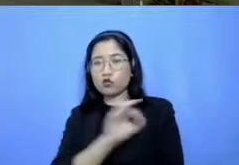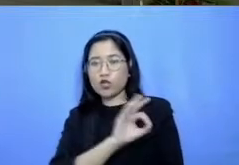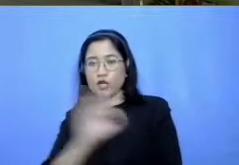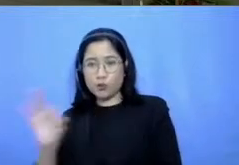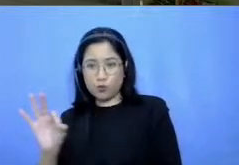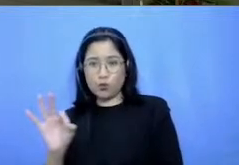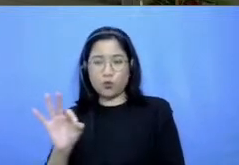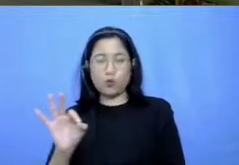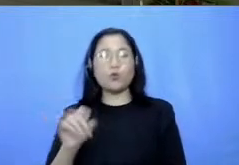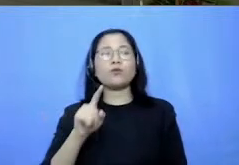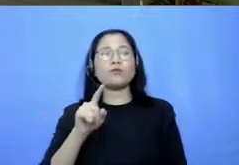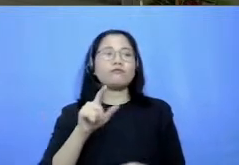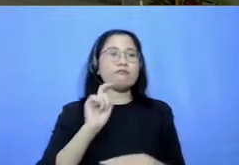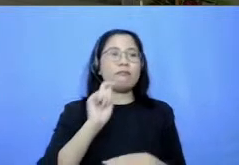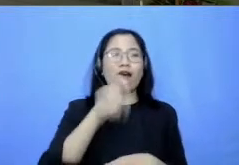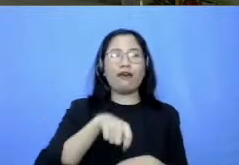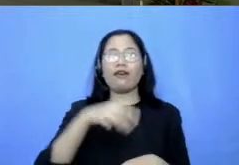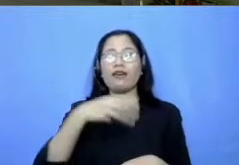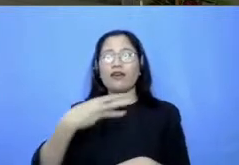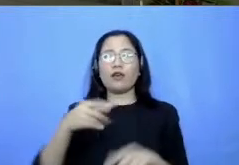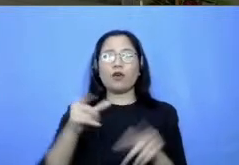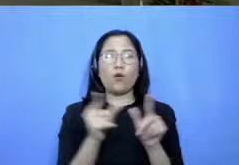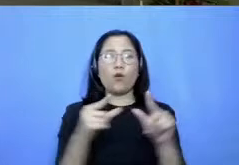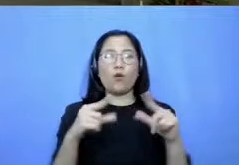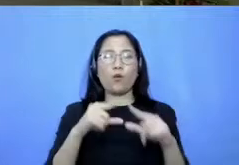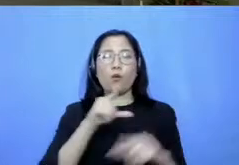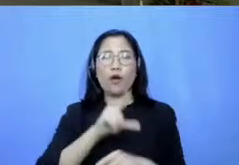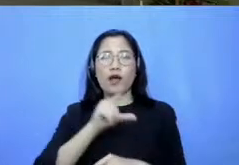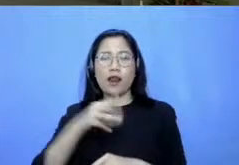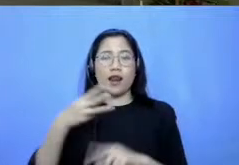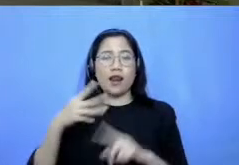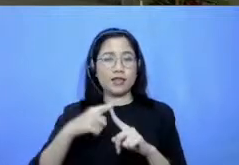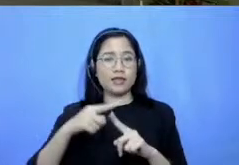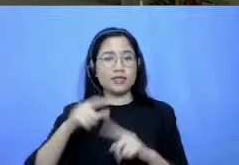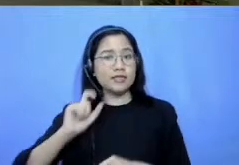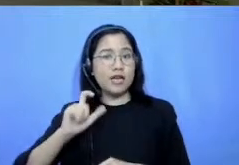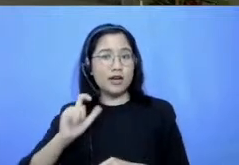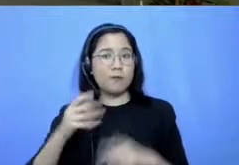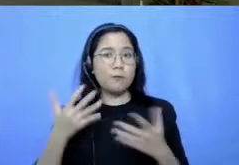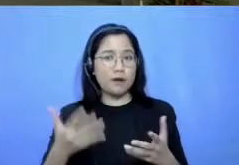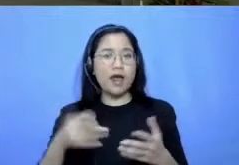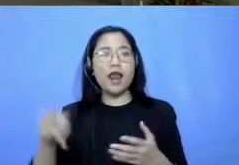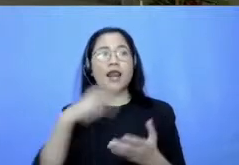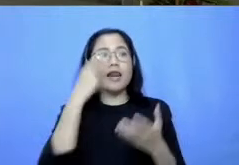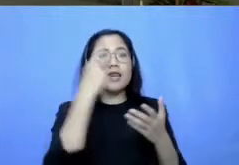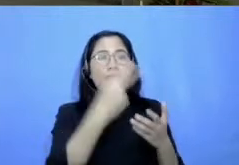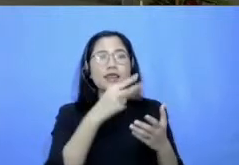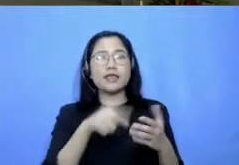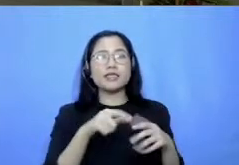easy so now, sir, I see on YouTube, you paint, ladies and gentlemen, so if you are